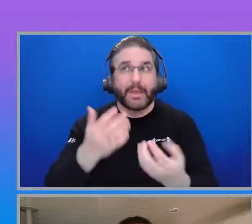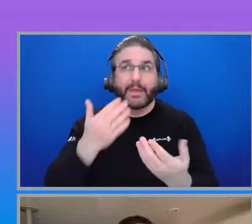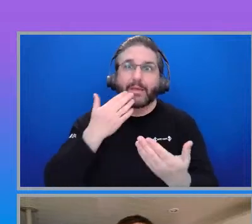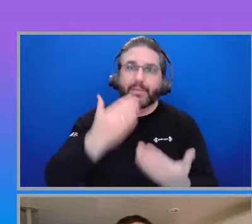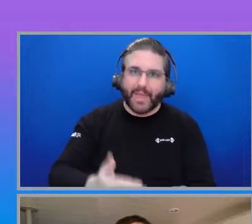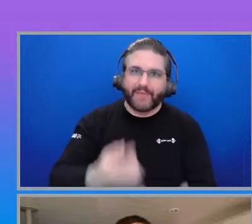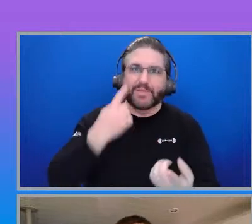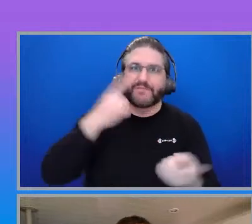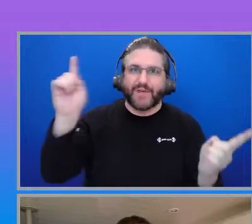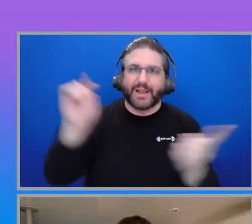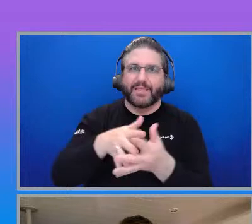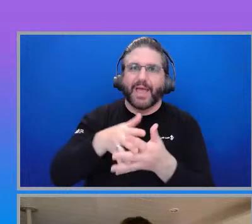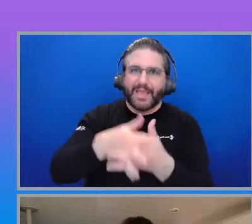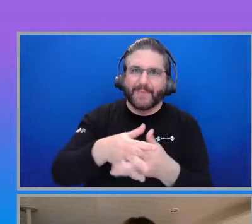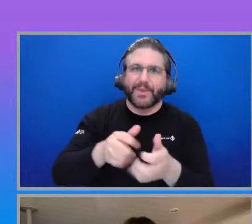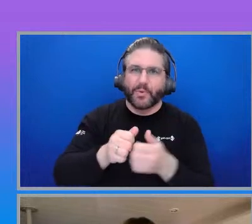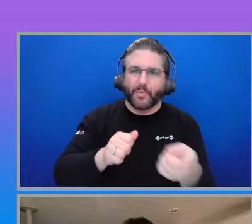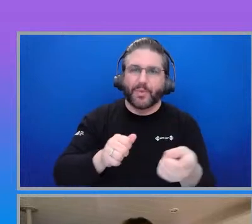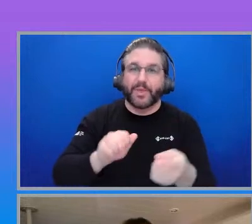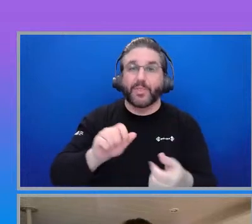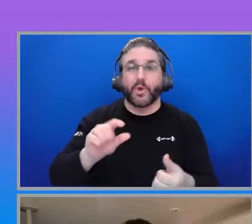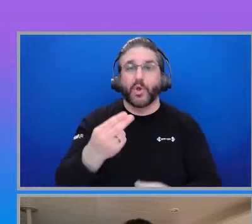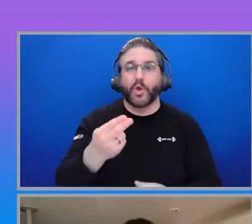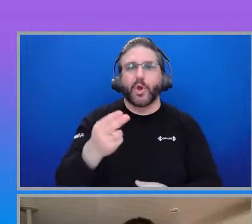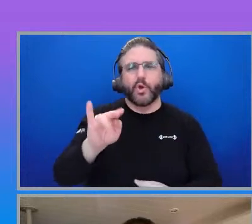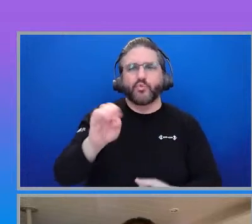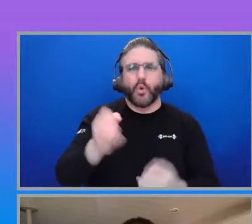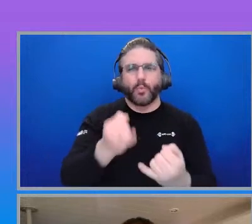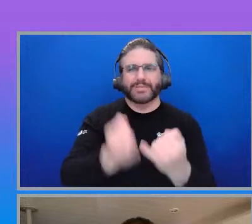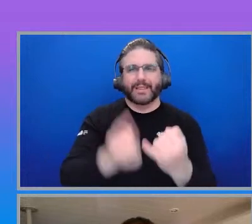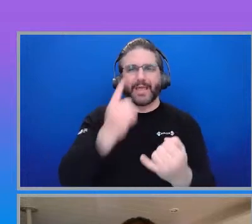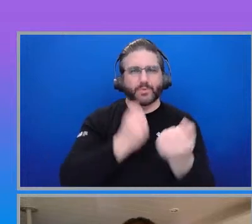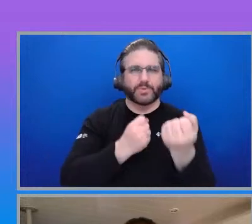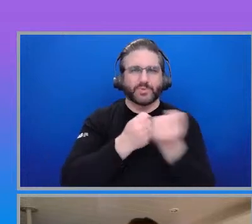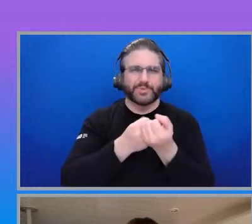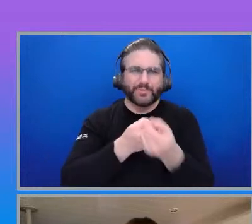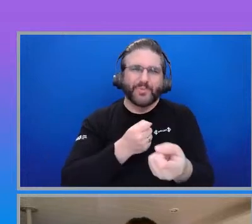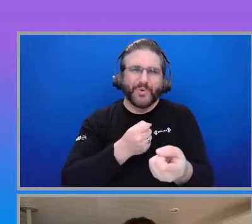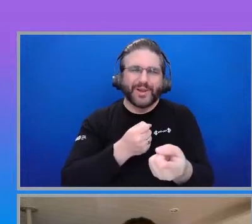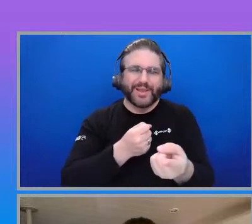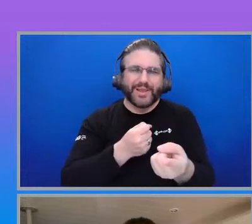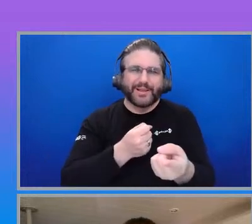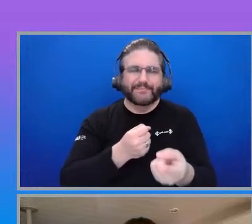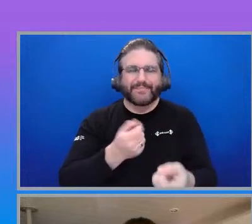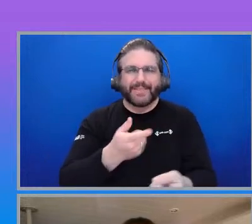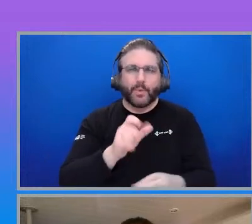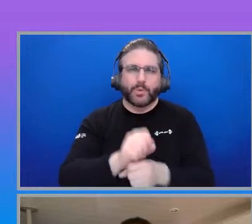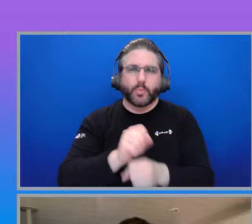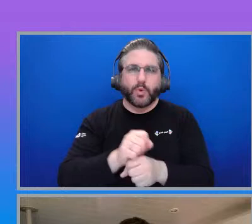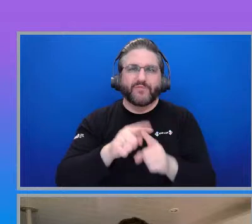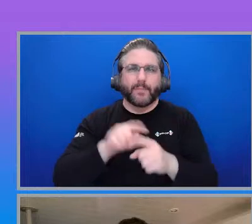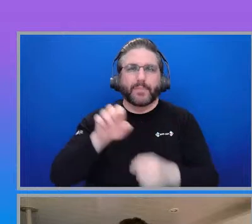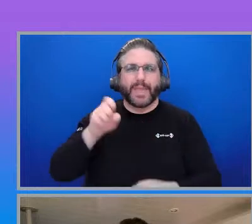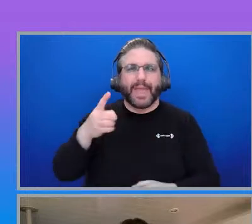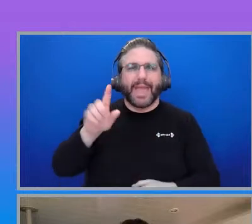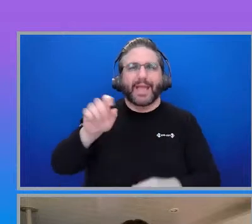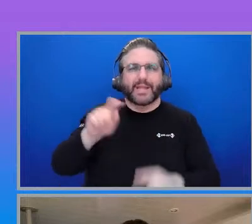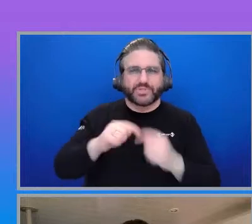land eventually. It was Chrome was the final browser to support